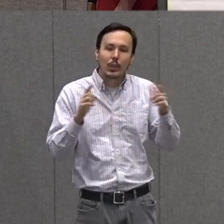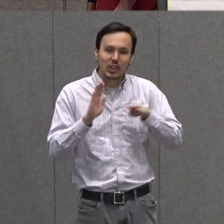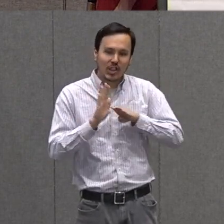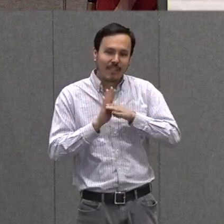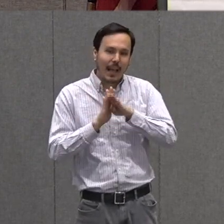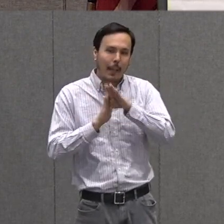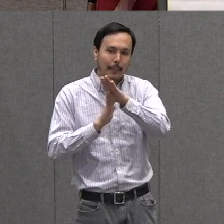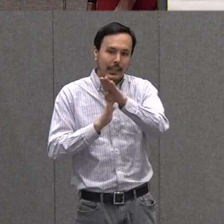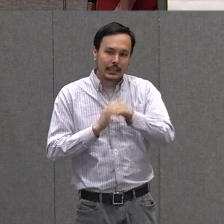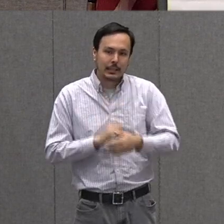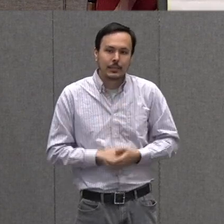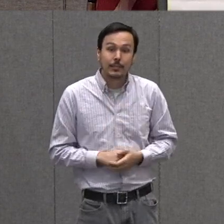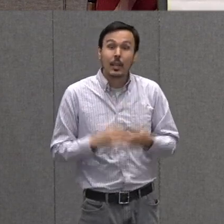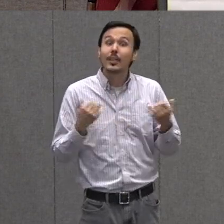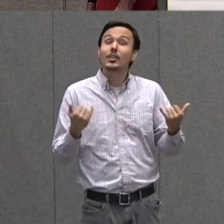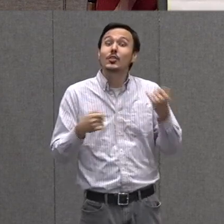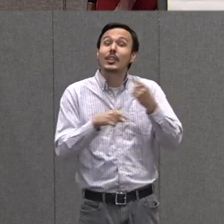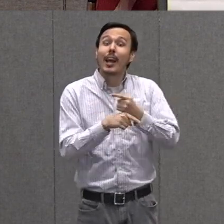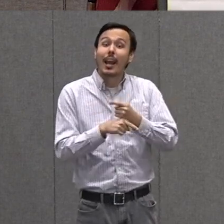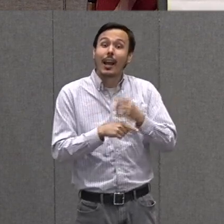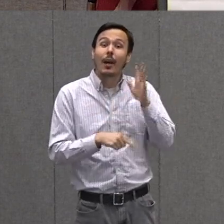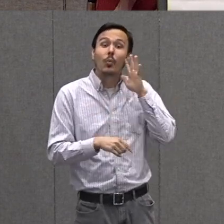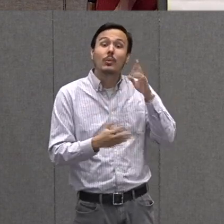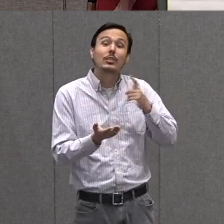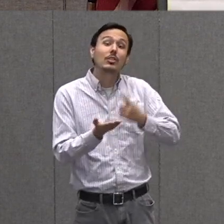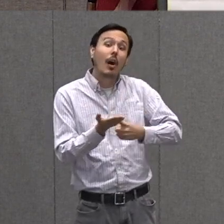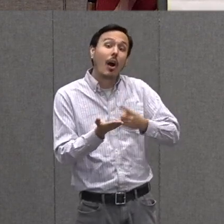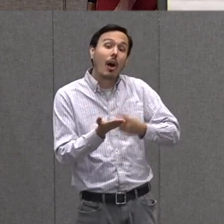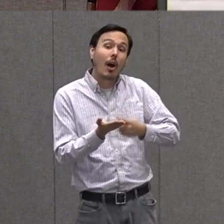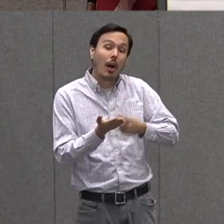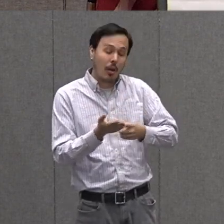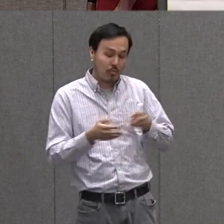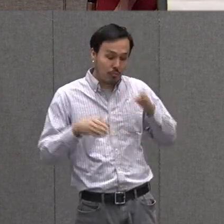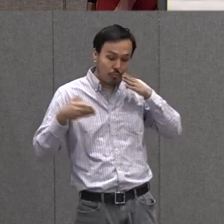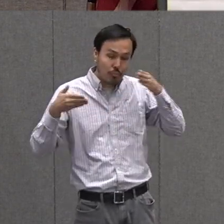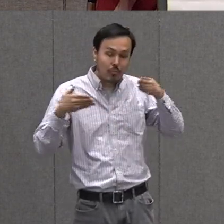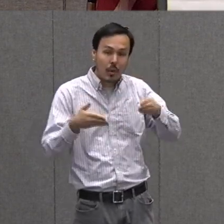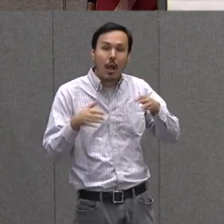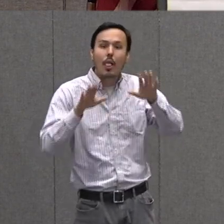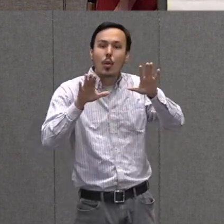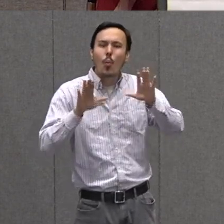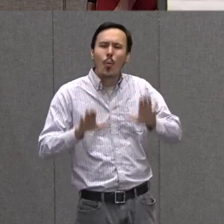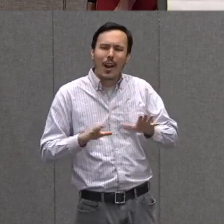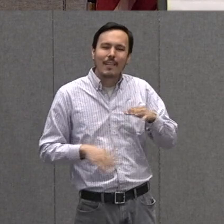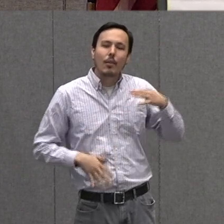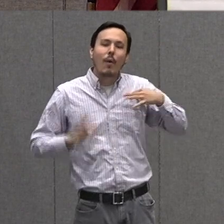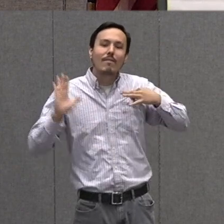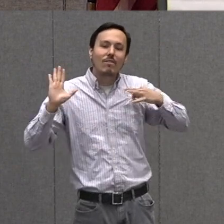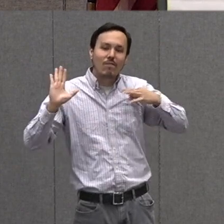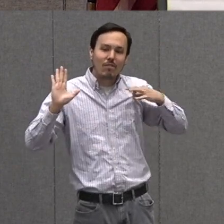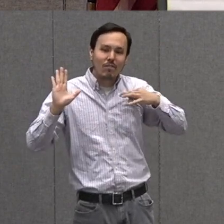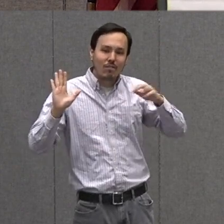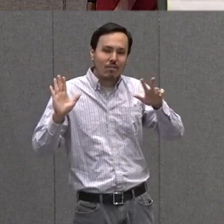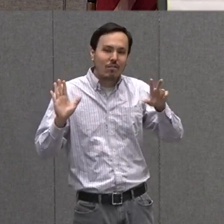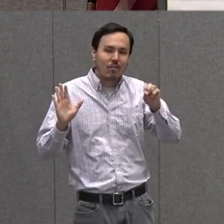Today's episode is specifically dedicated to the wonderful volunteers that we have out here